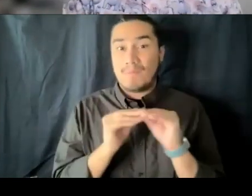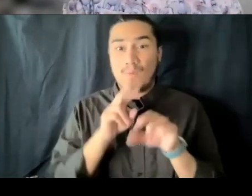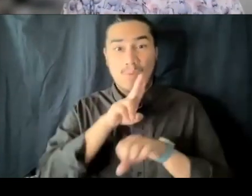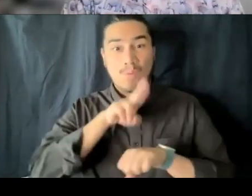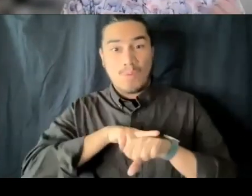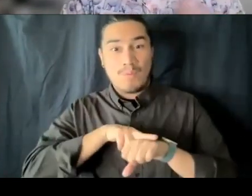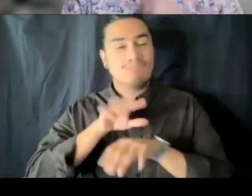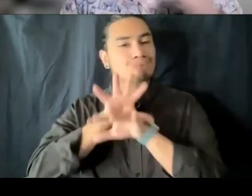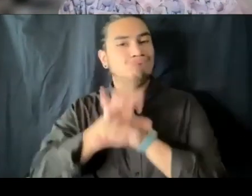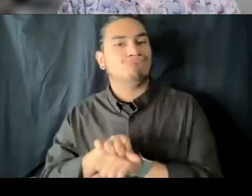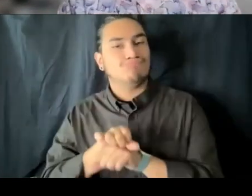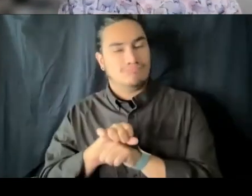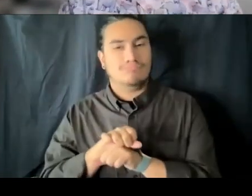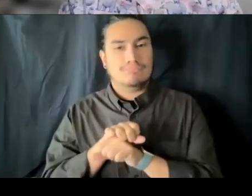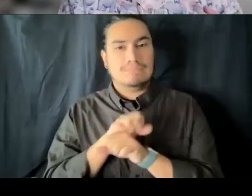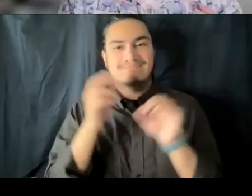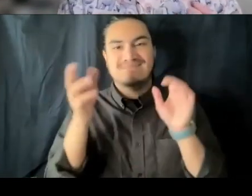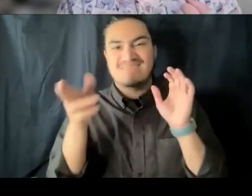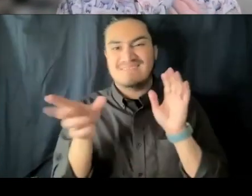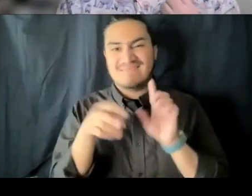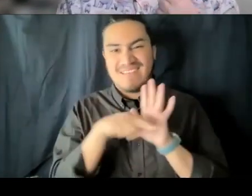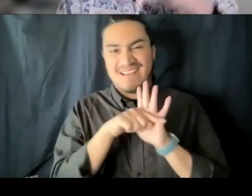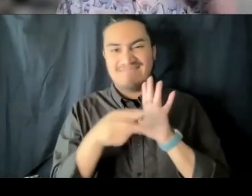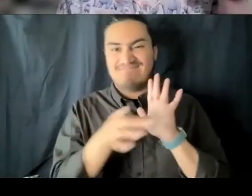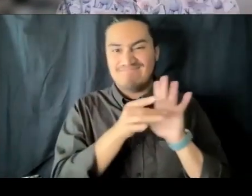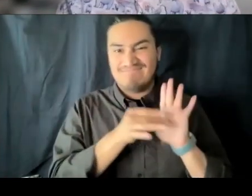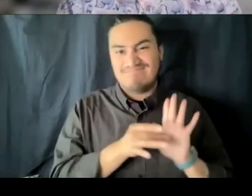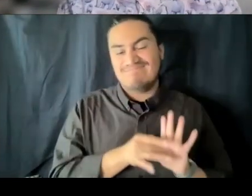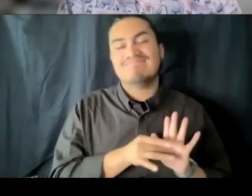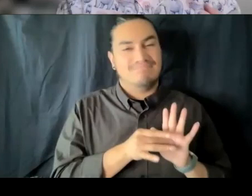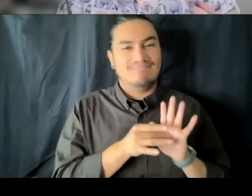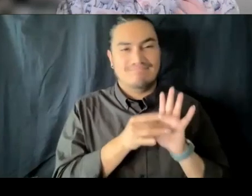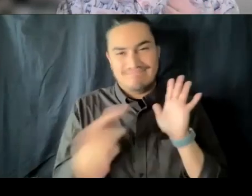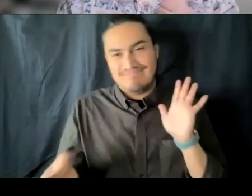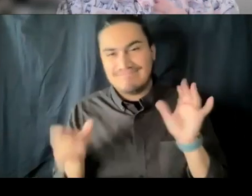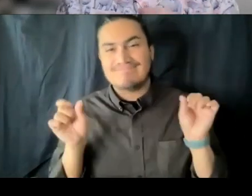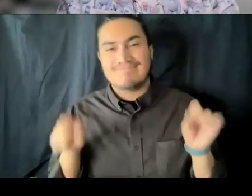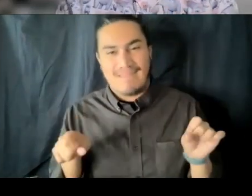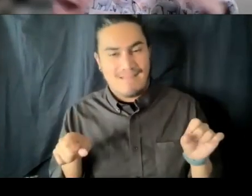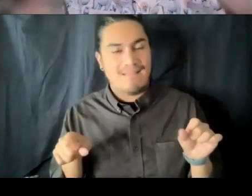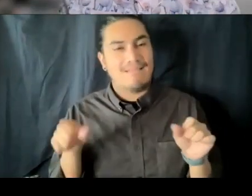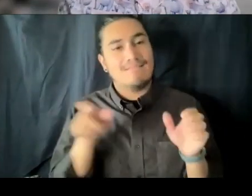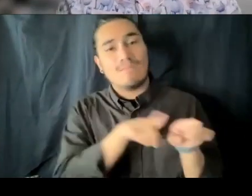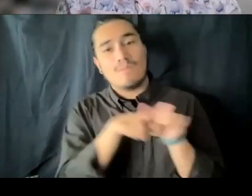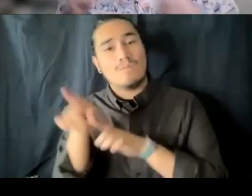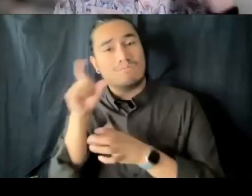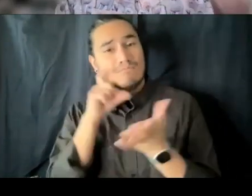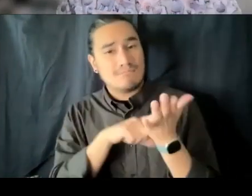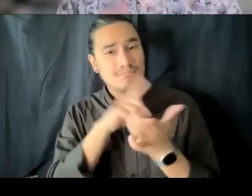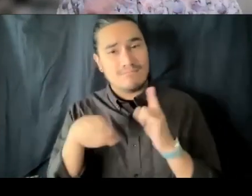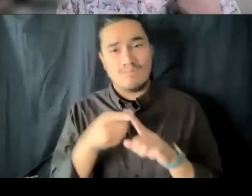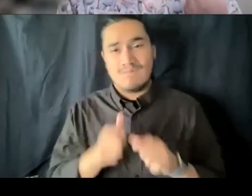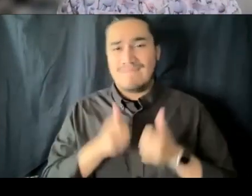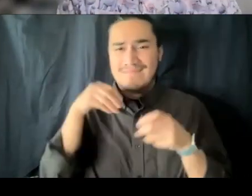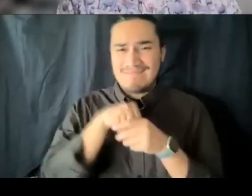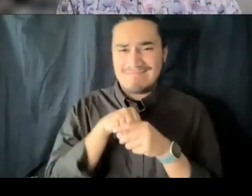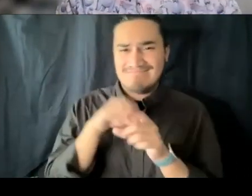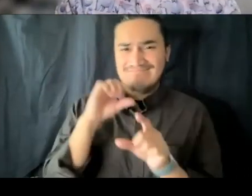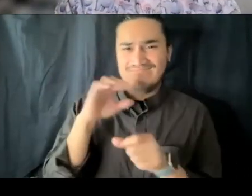some of that stigma that people experience. And we can recognize that when we're living in a stressful, unsupportive world,